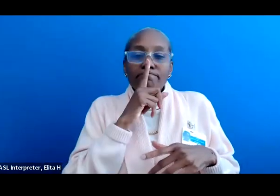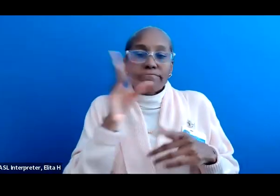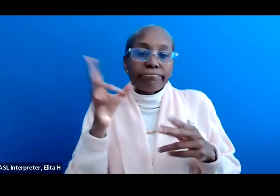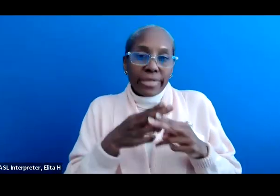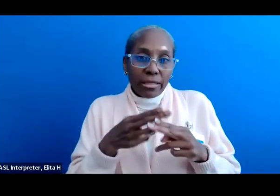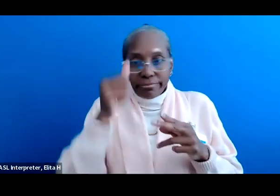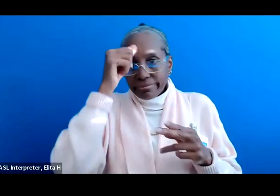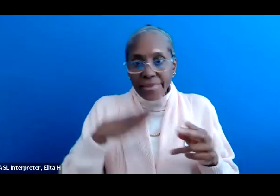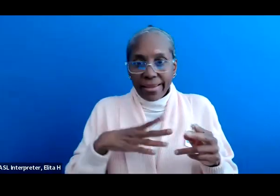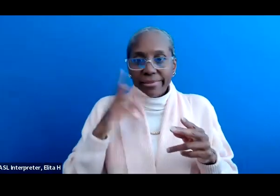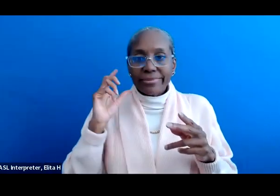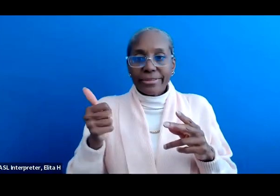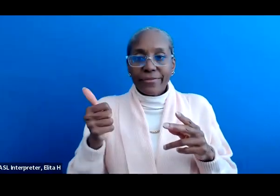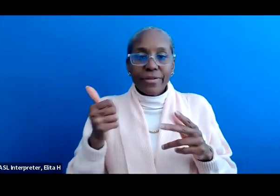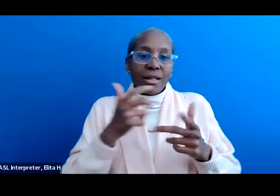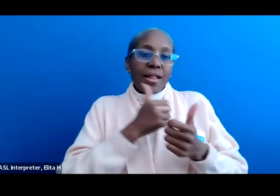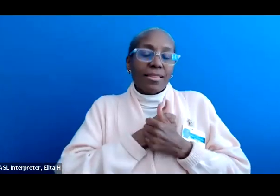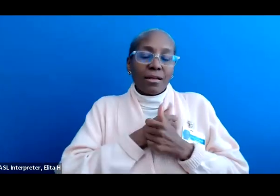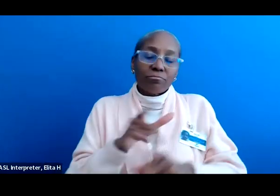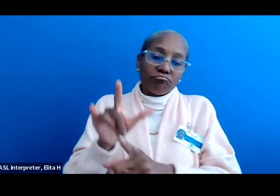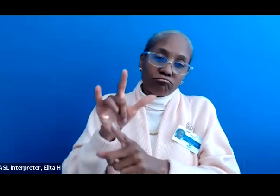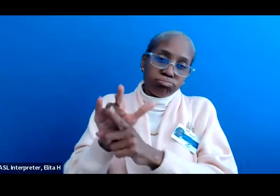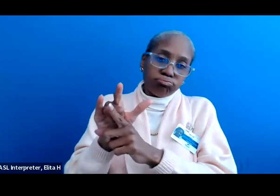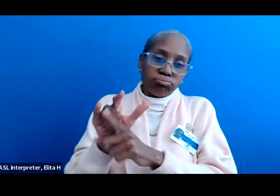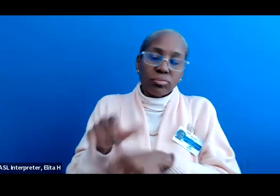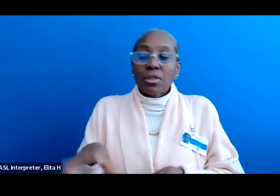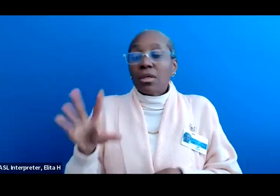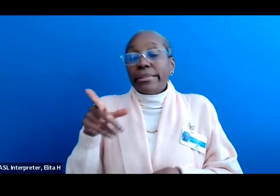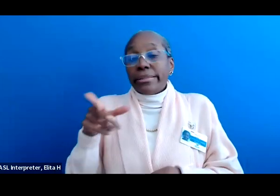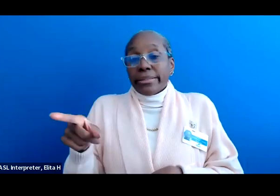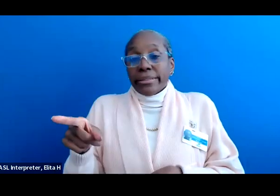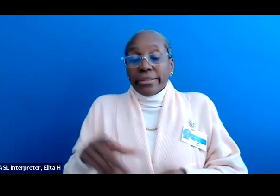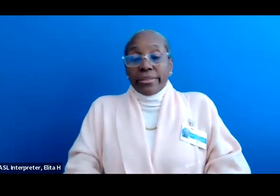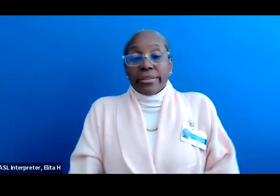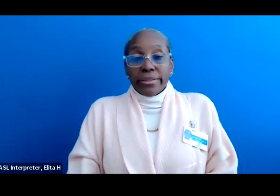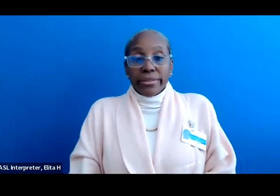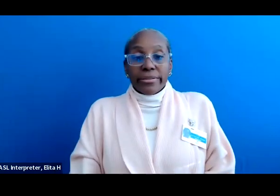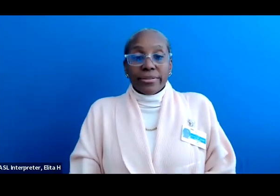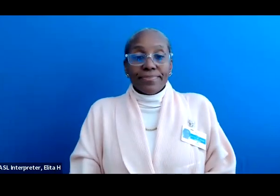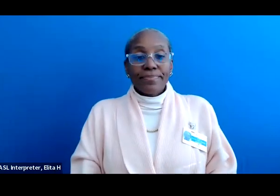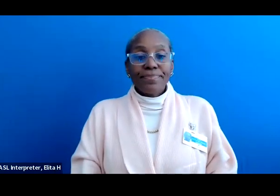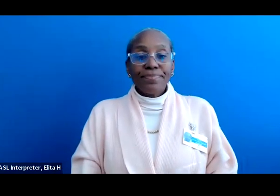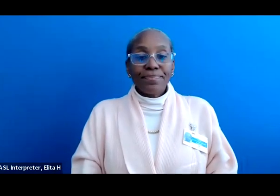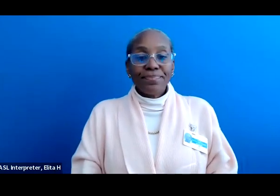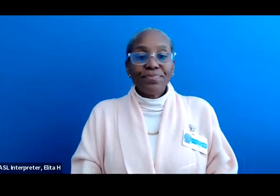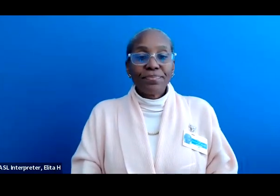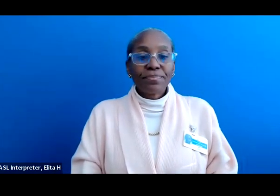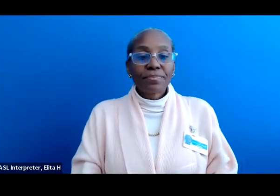but I just loved him to pieces because talk about a body of steel.